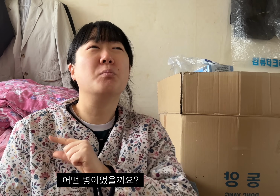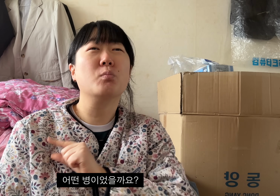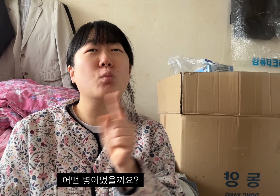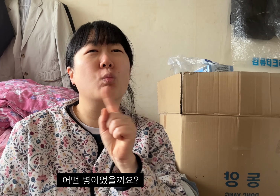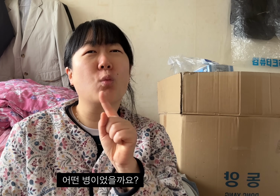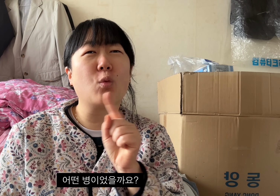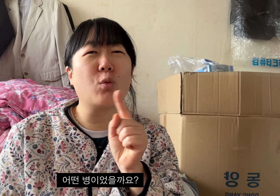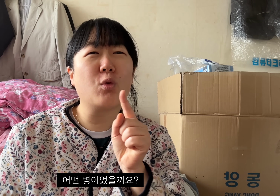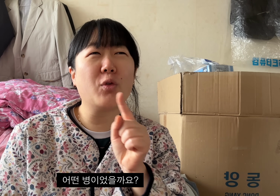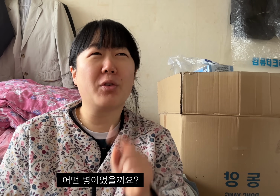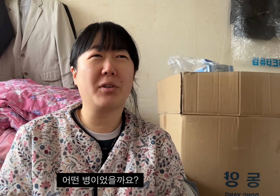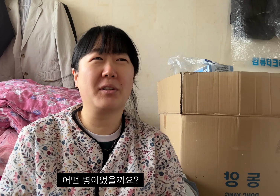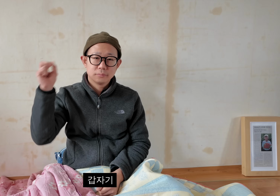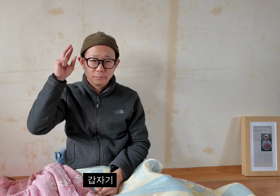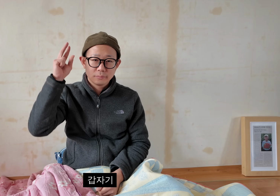What was it?